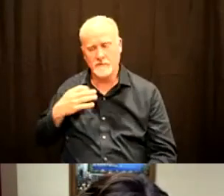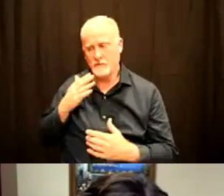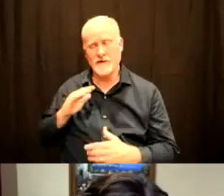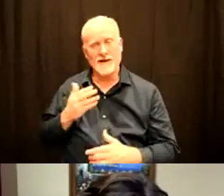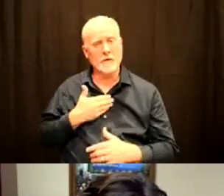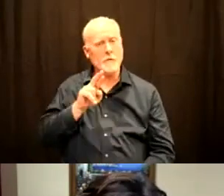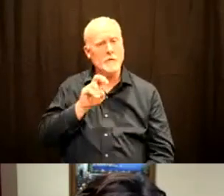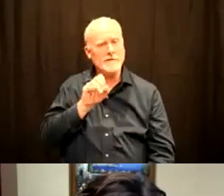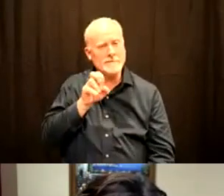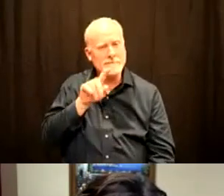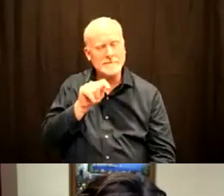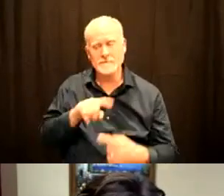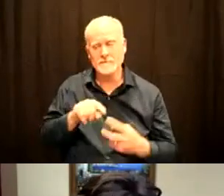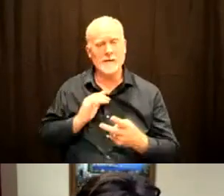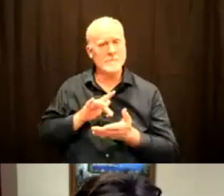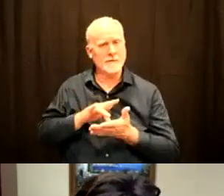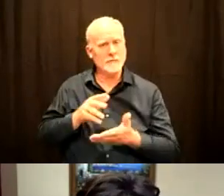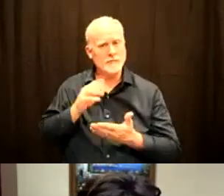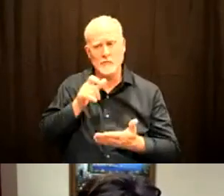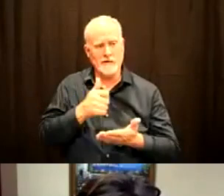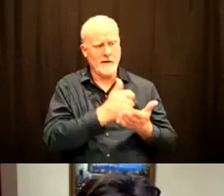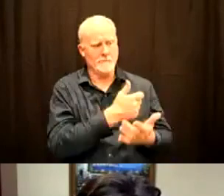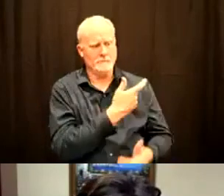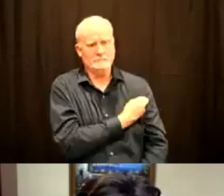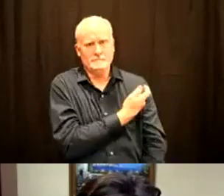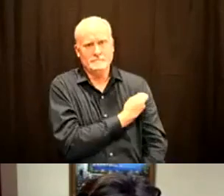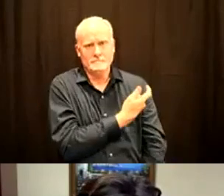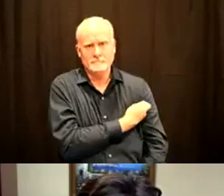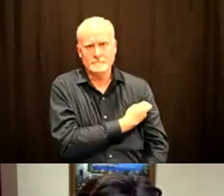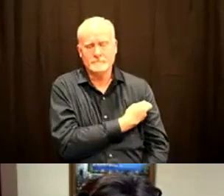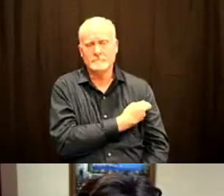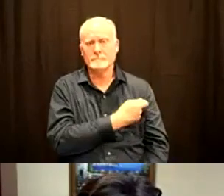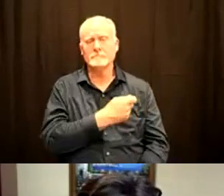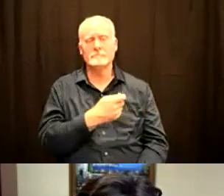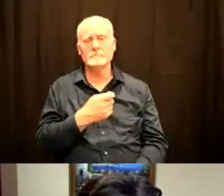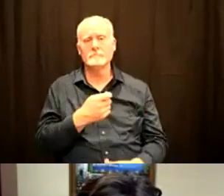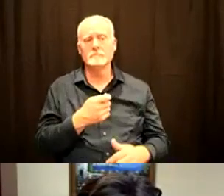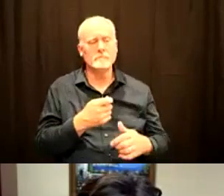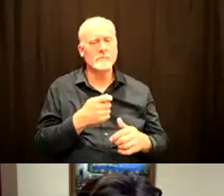medical students who are helping with vaccines at every corner of our side of the medical community